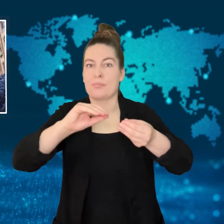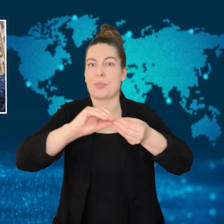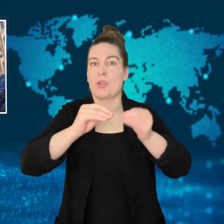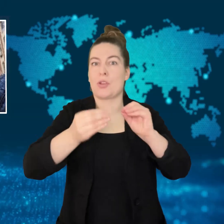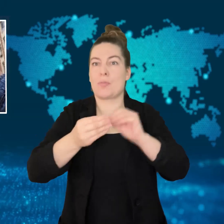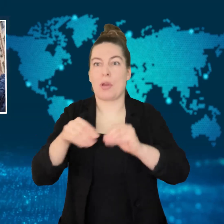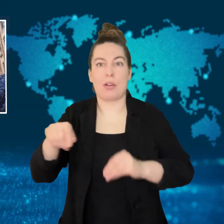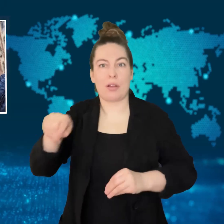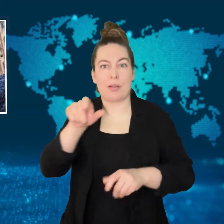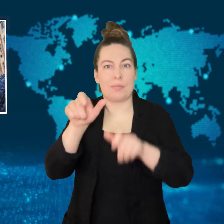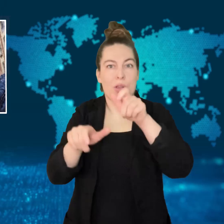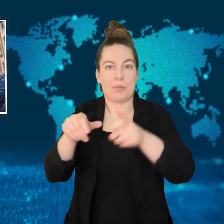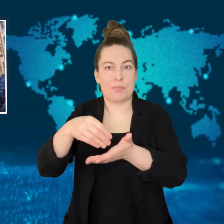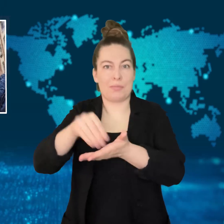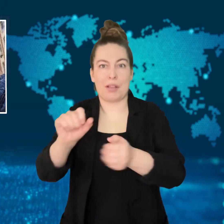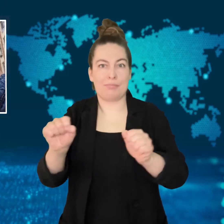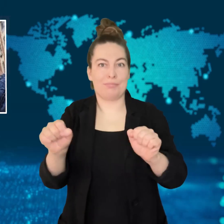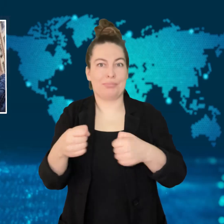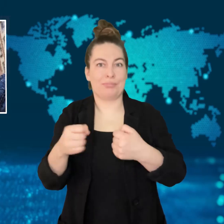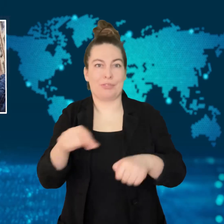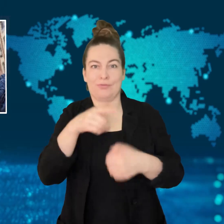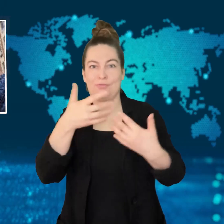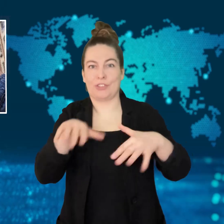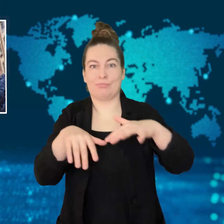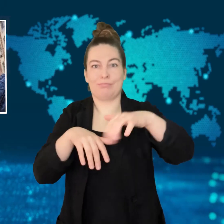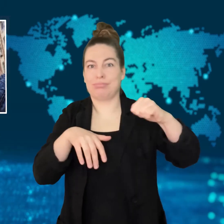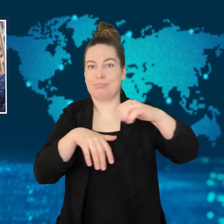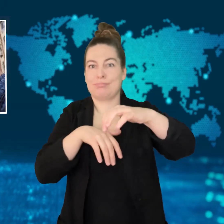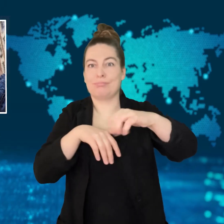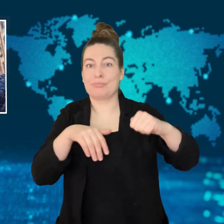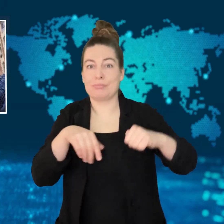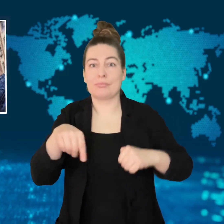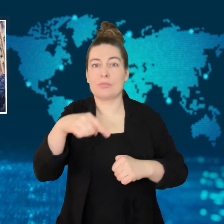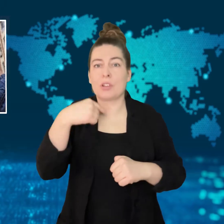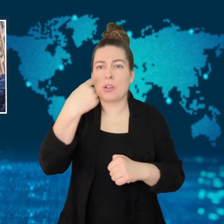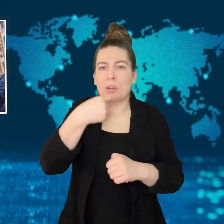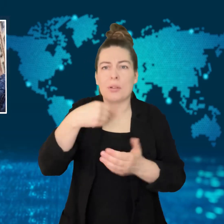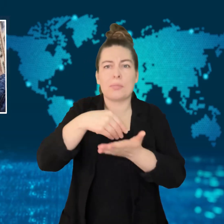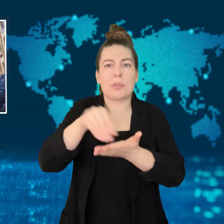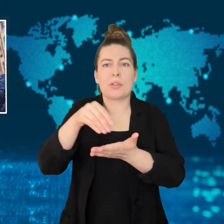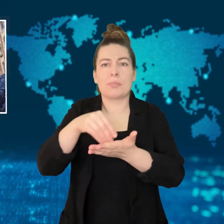funds buying up properties, saying they are to